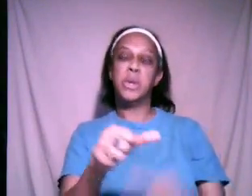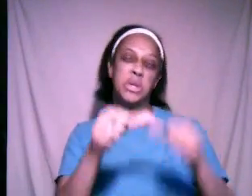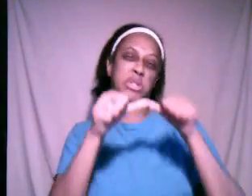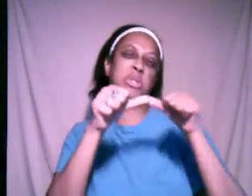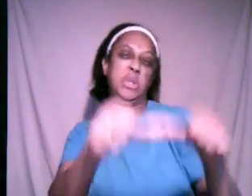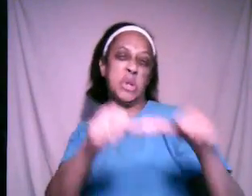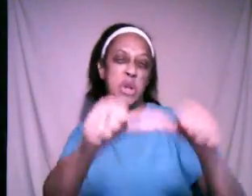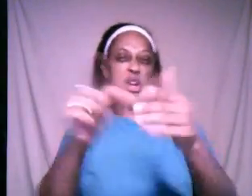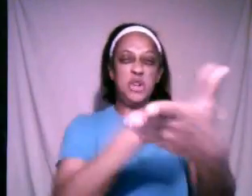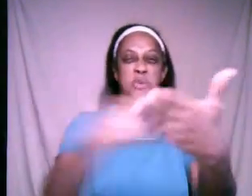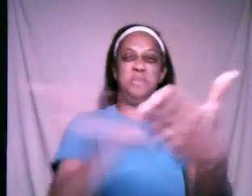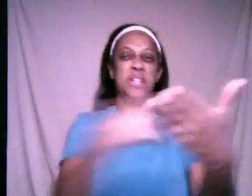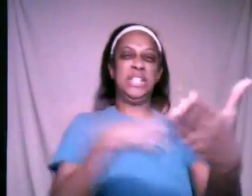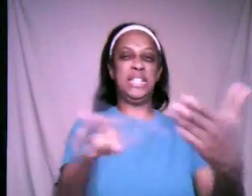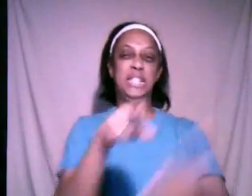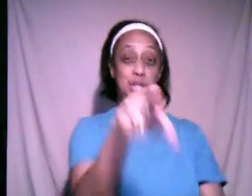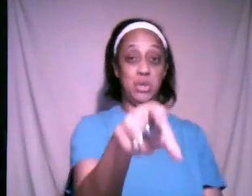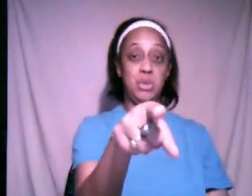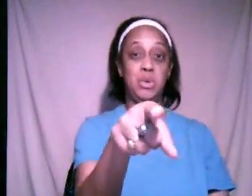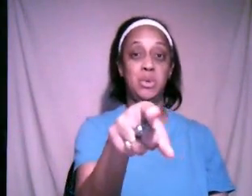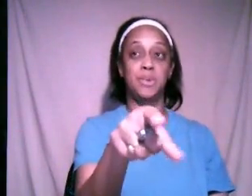or continually criticizes you.